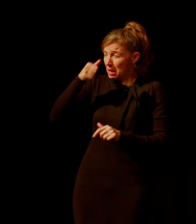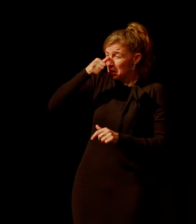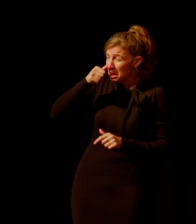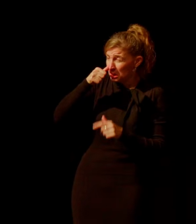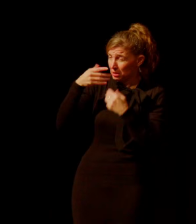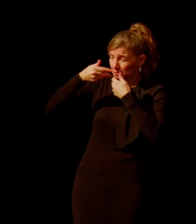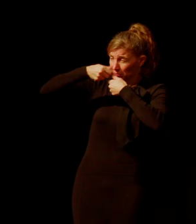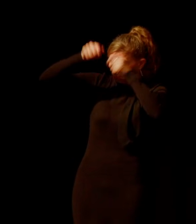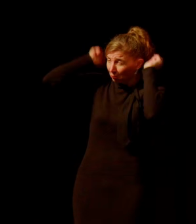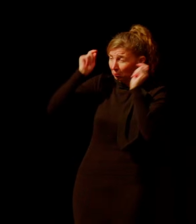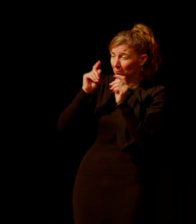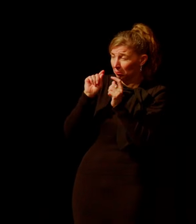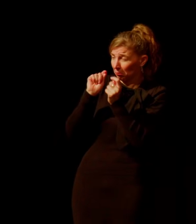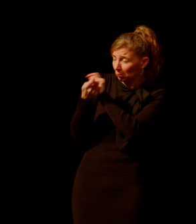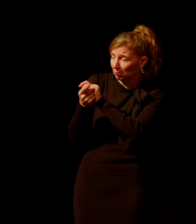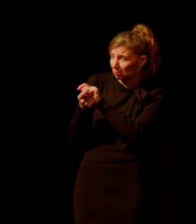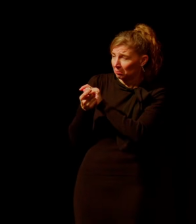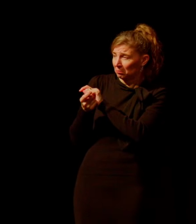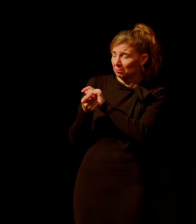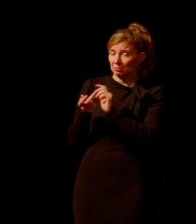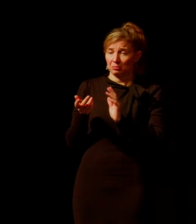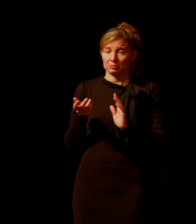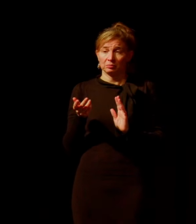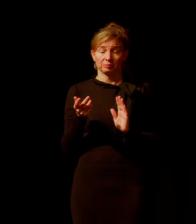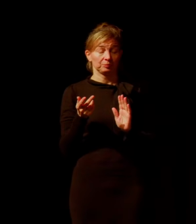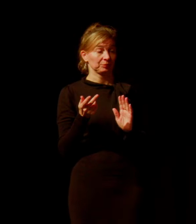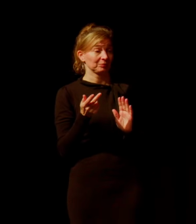He hesitated, but for once I stood firm.